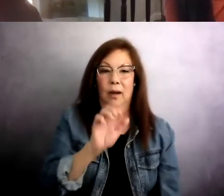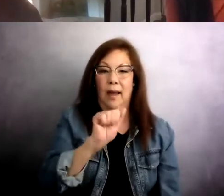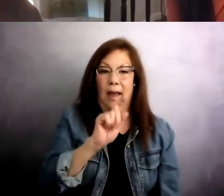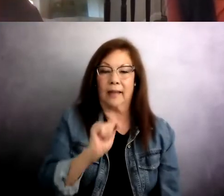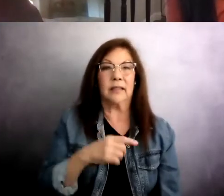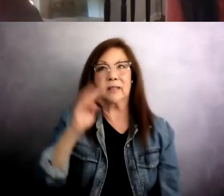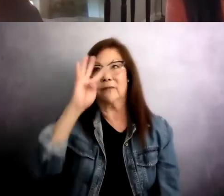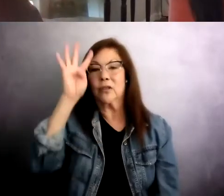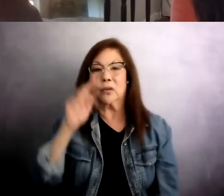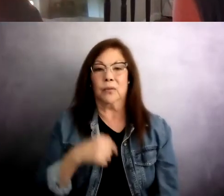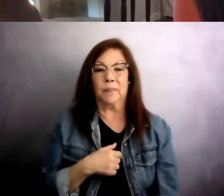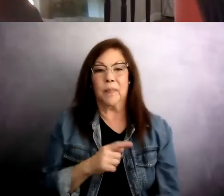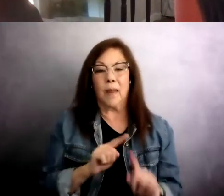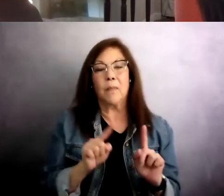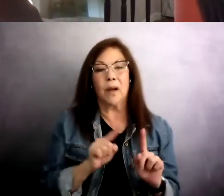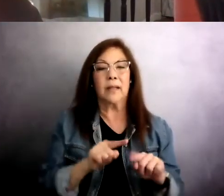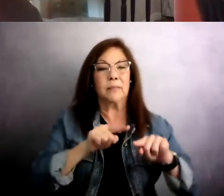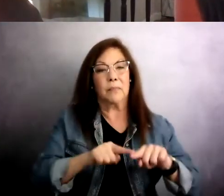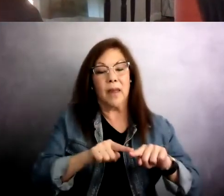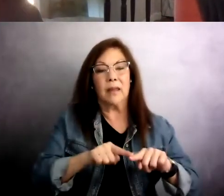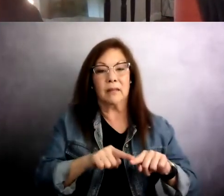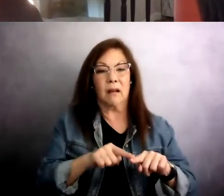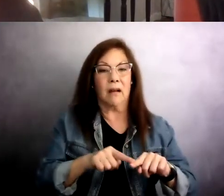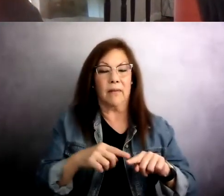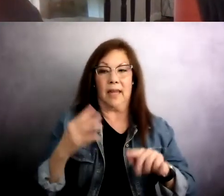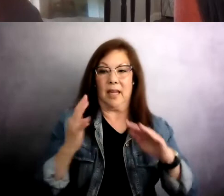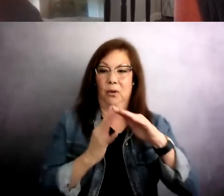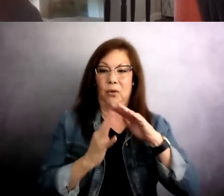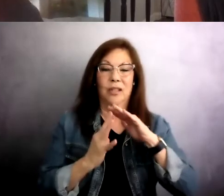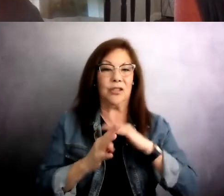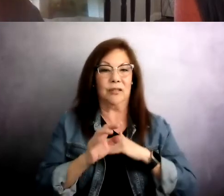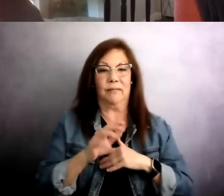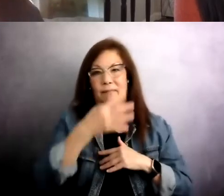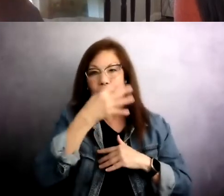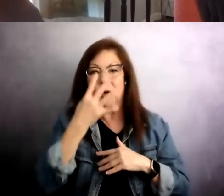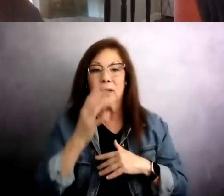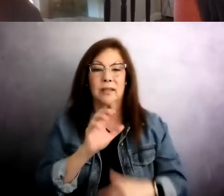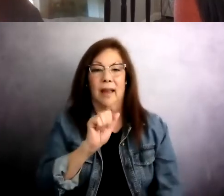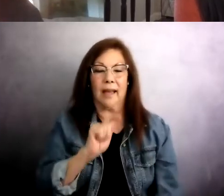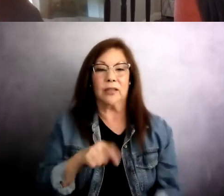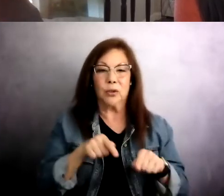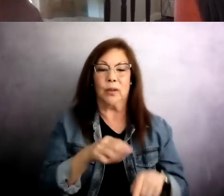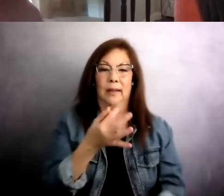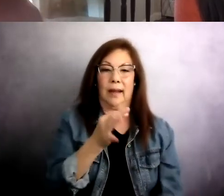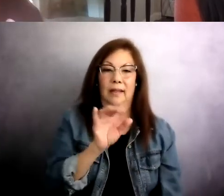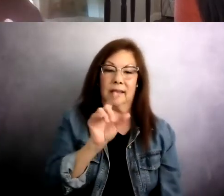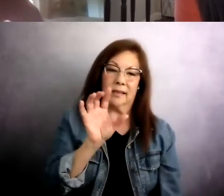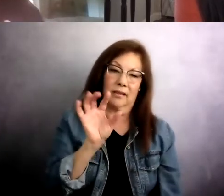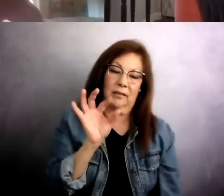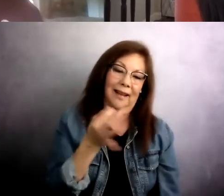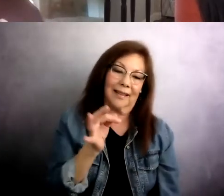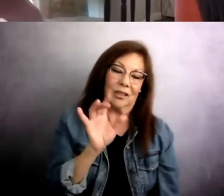up, but is based very closely on immigration next to the 1920s, which were targeted at